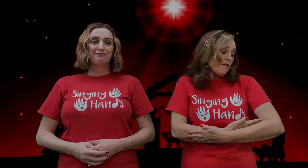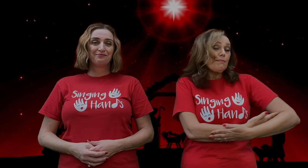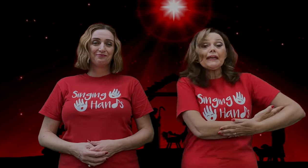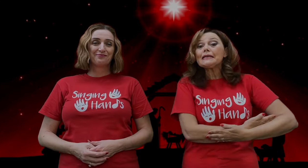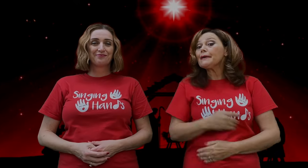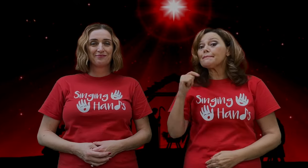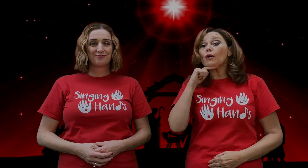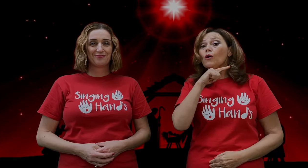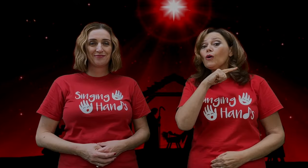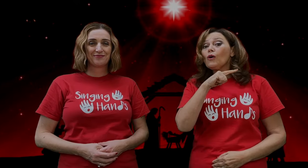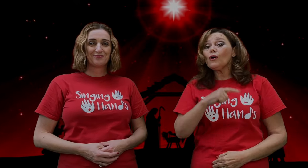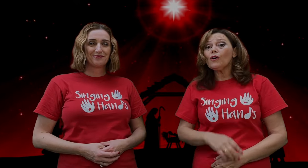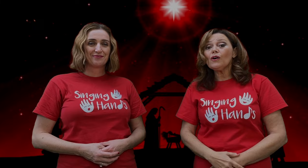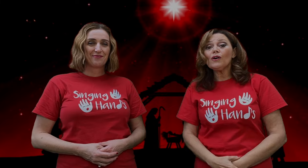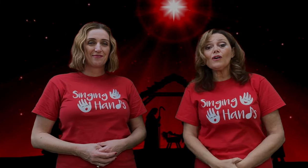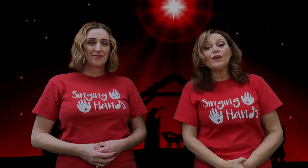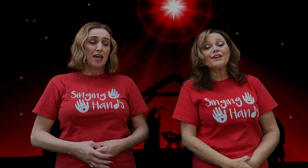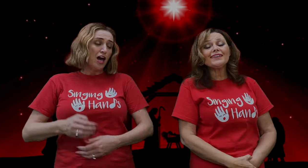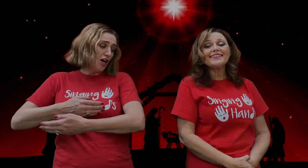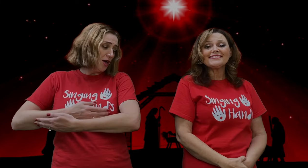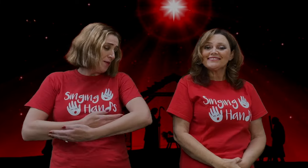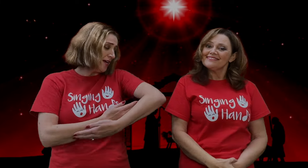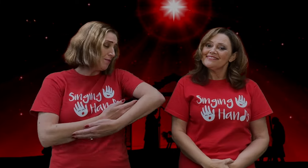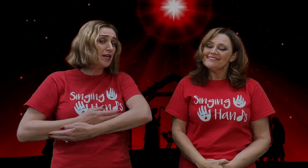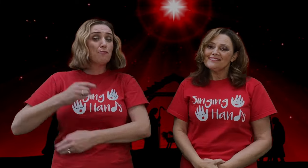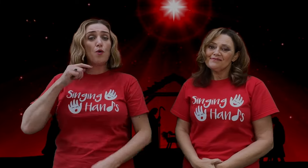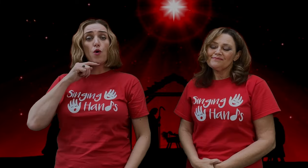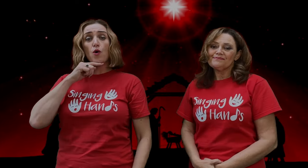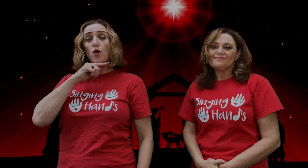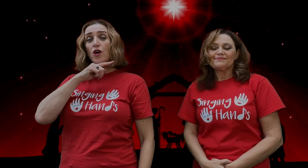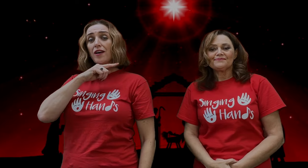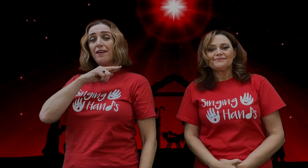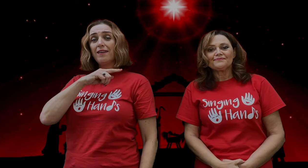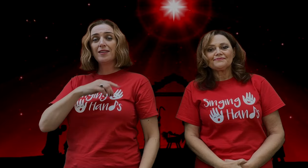A baby boy (a baby boy)